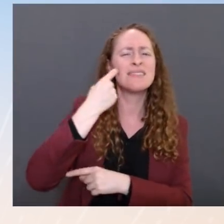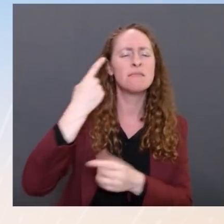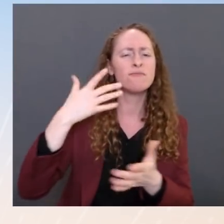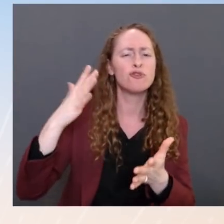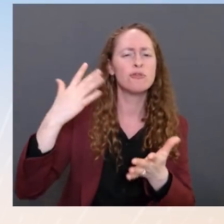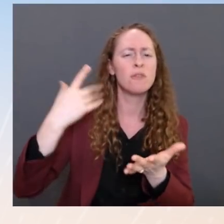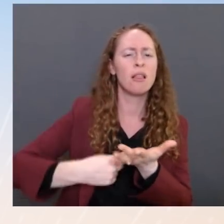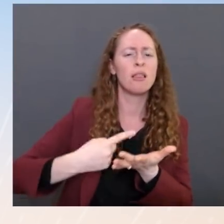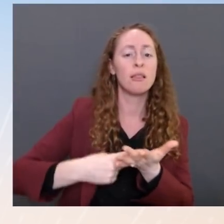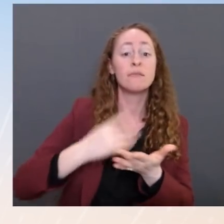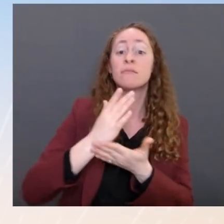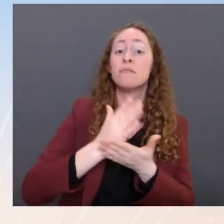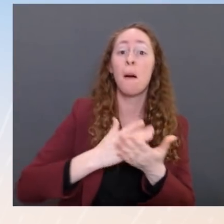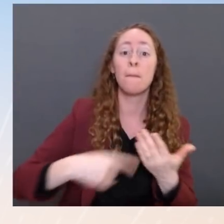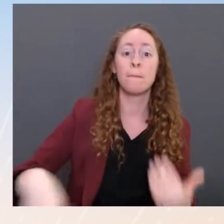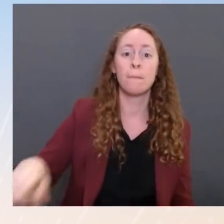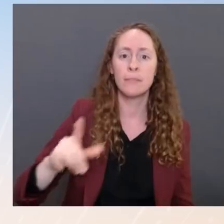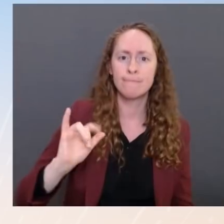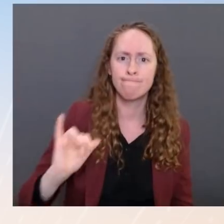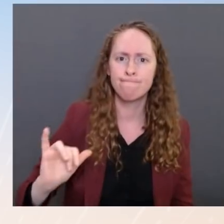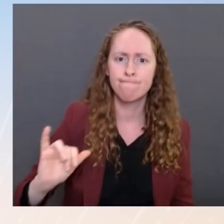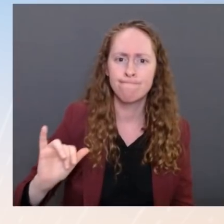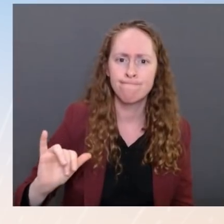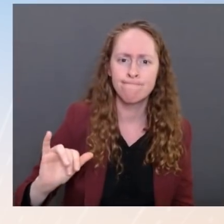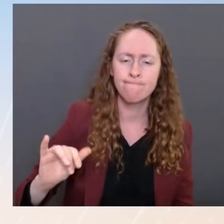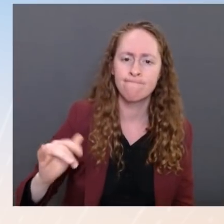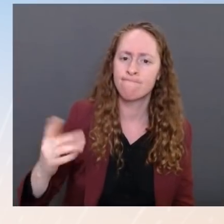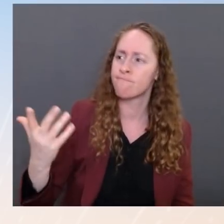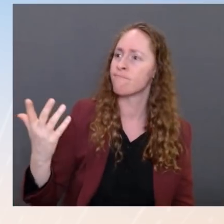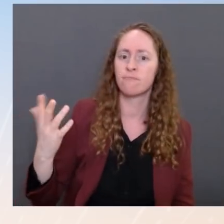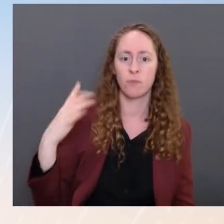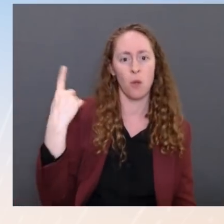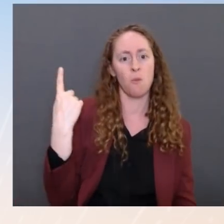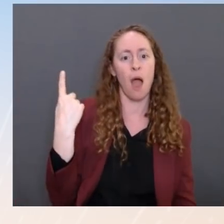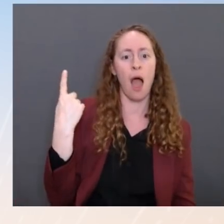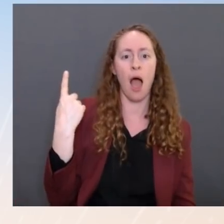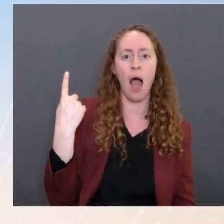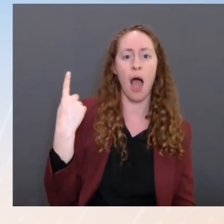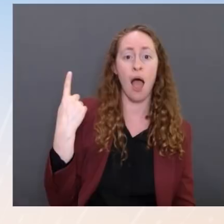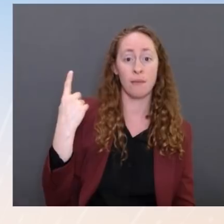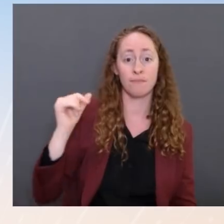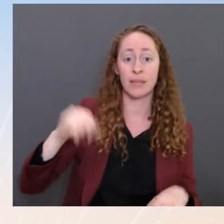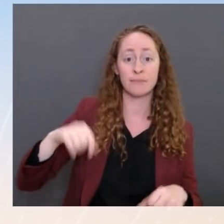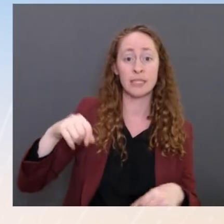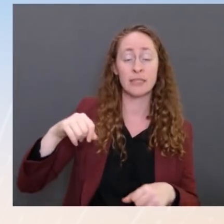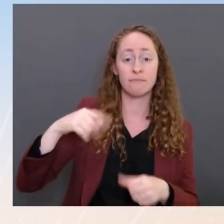have been also calling on retailers to impose purchasing limits to prevent the possibility of hoarding,